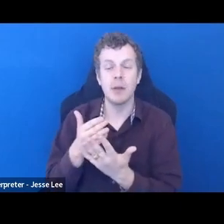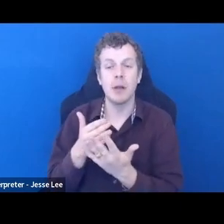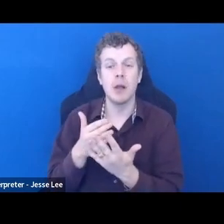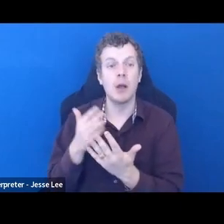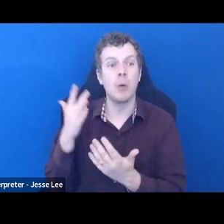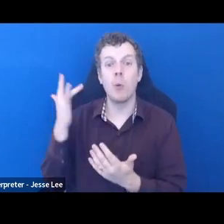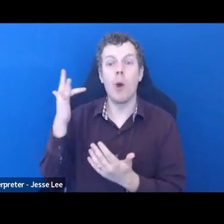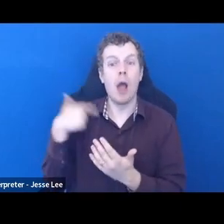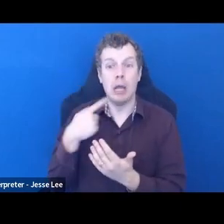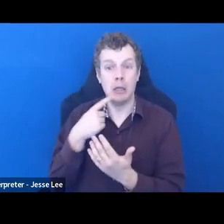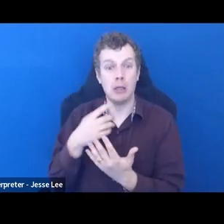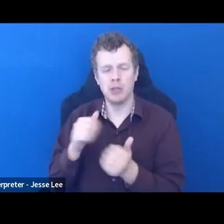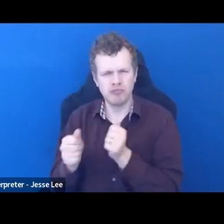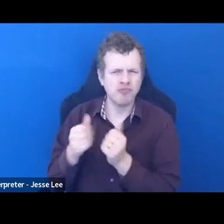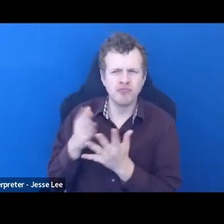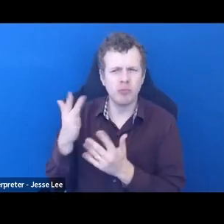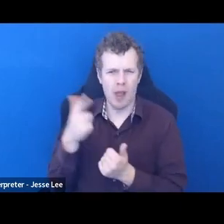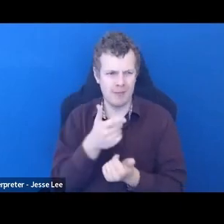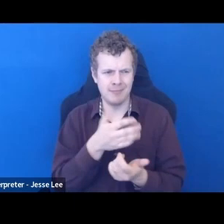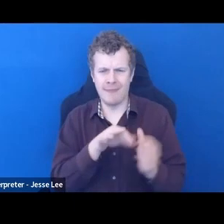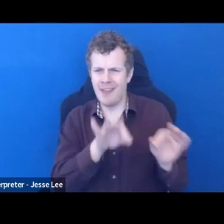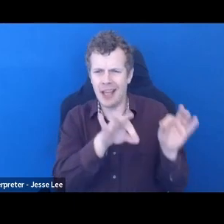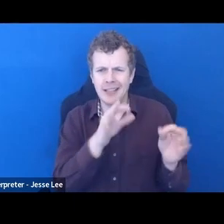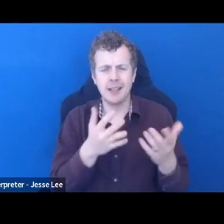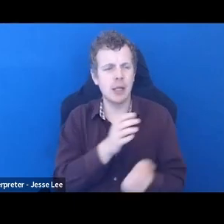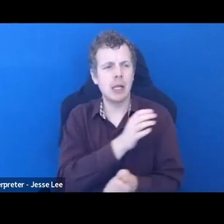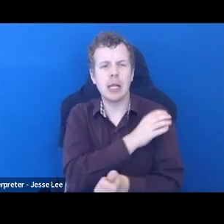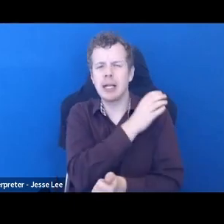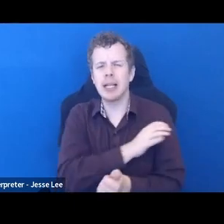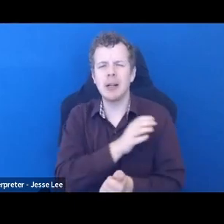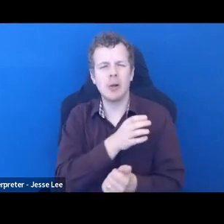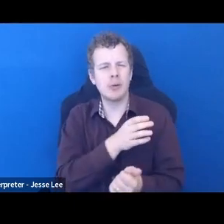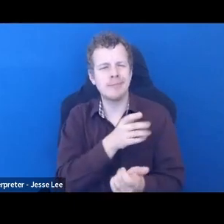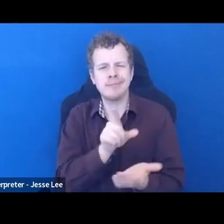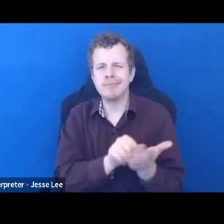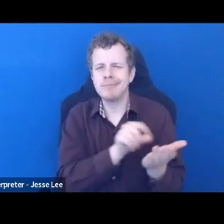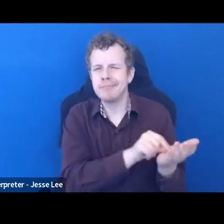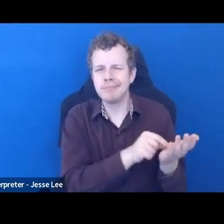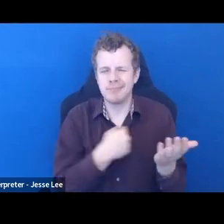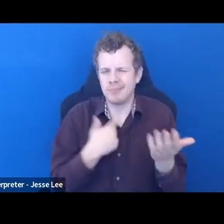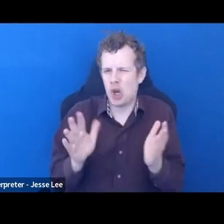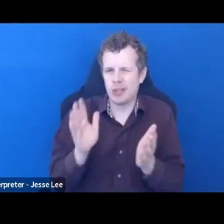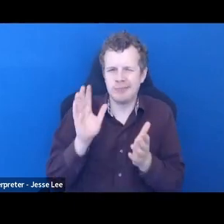and then the clinical guidance procedures that we have noted as well.